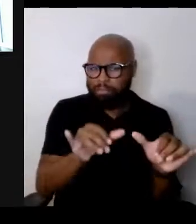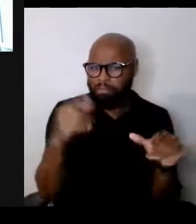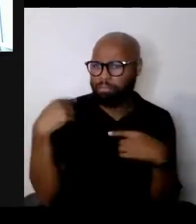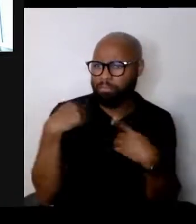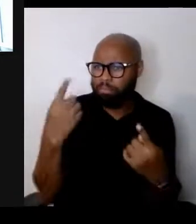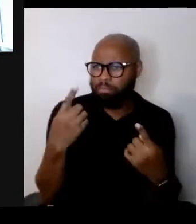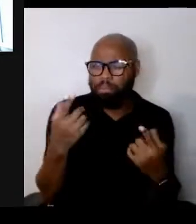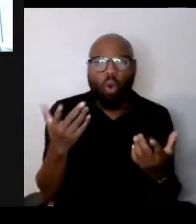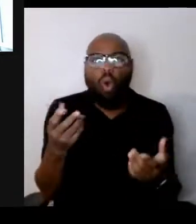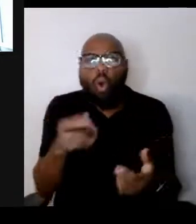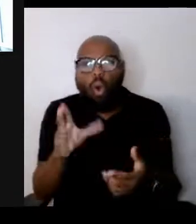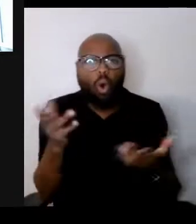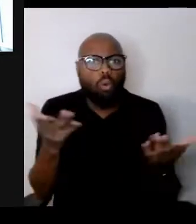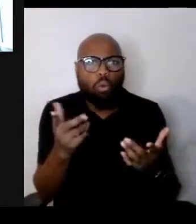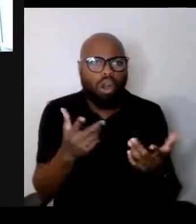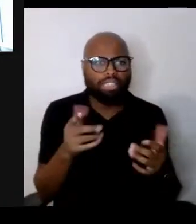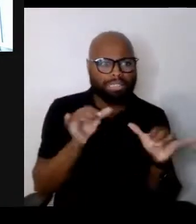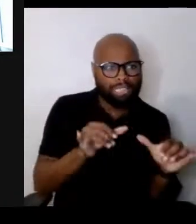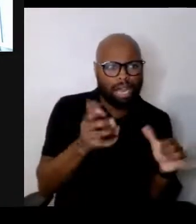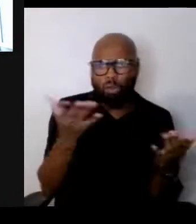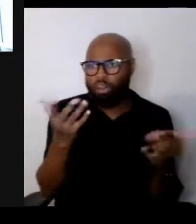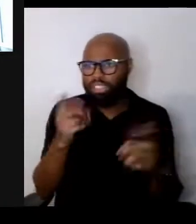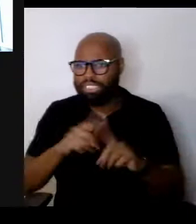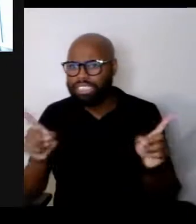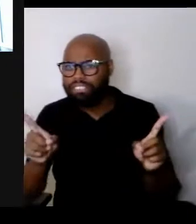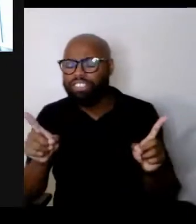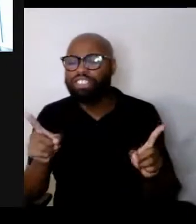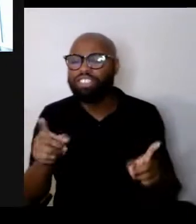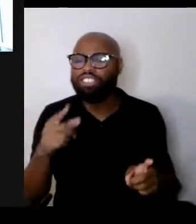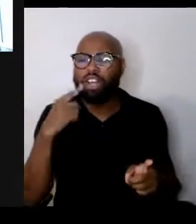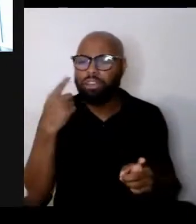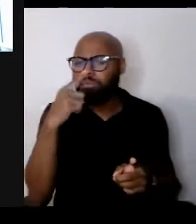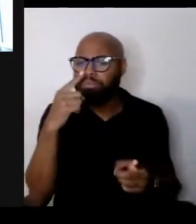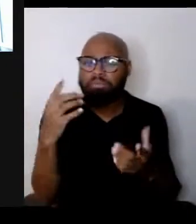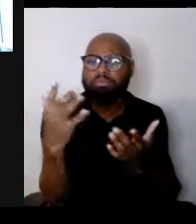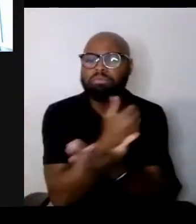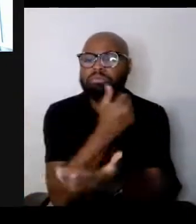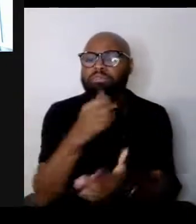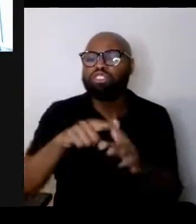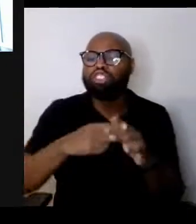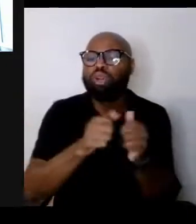So I would love to get started with you Ravi, and then move on to Cynthia on this question.